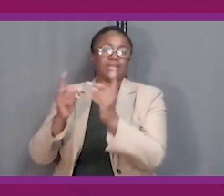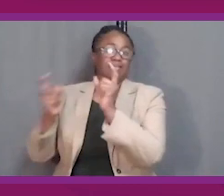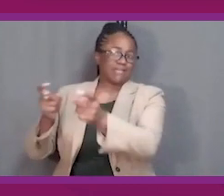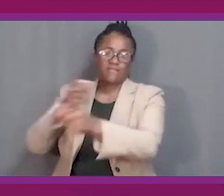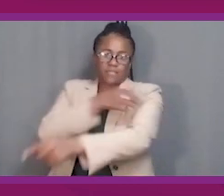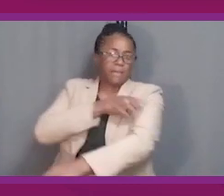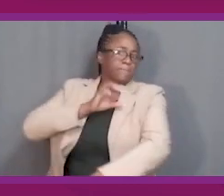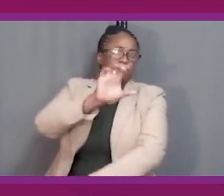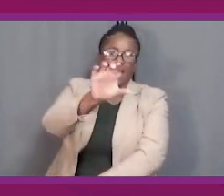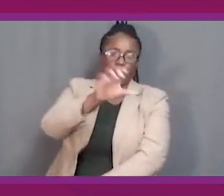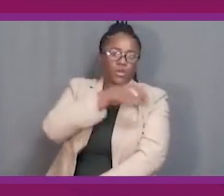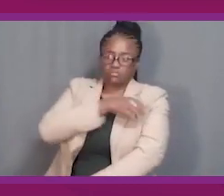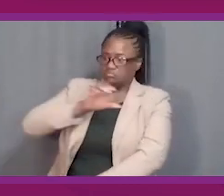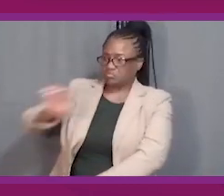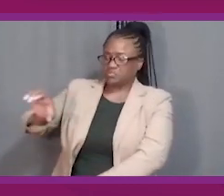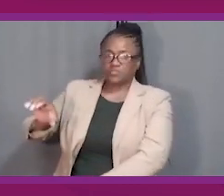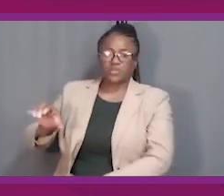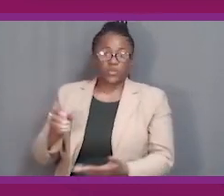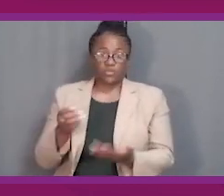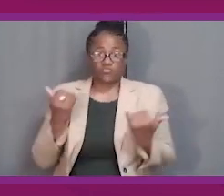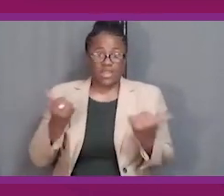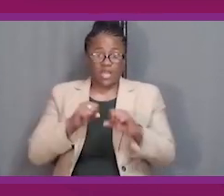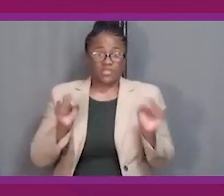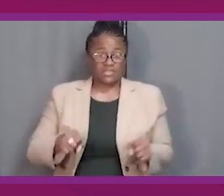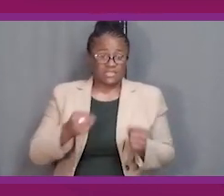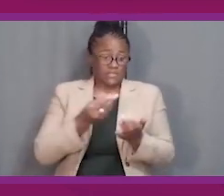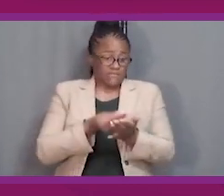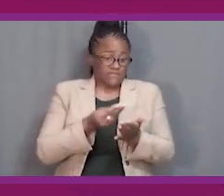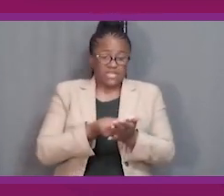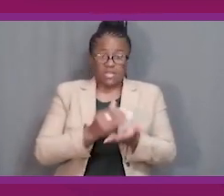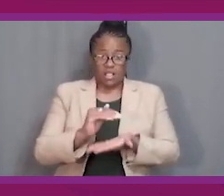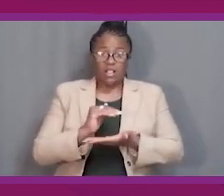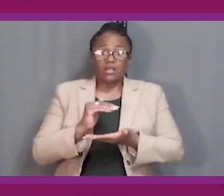organizations like MIUSA and WID can't go after them, but sometimes we can be a subcontract or go